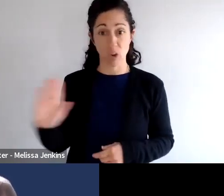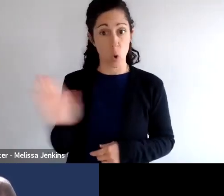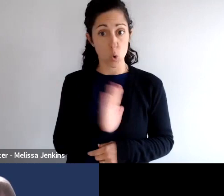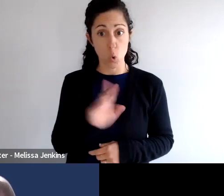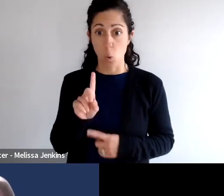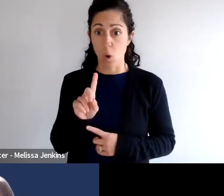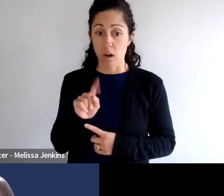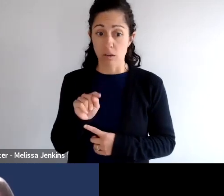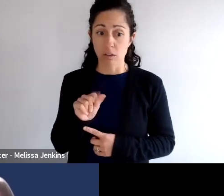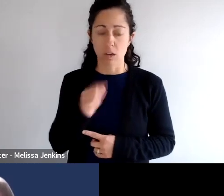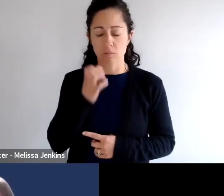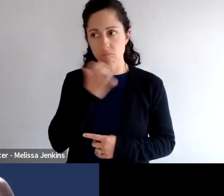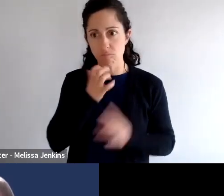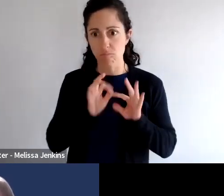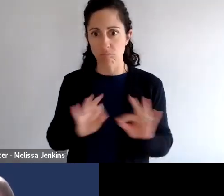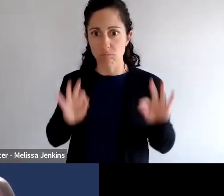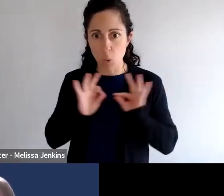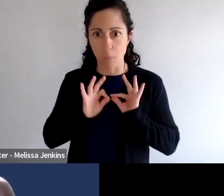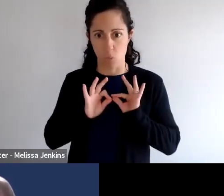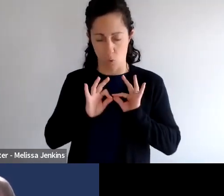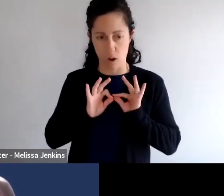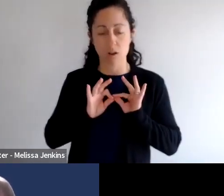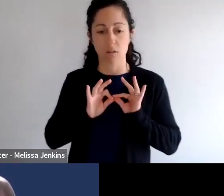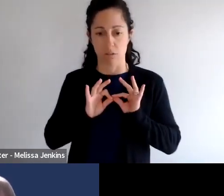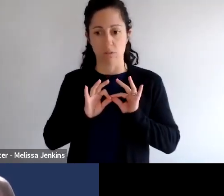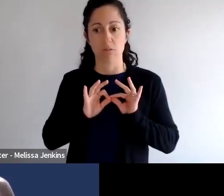more important because you have more lived experiences than someone that's uh younger.